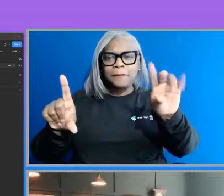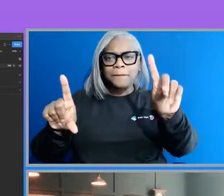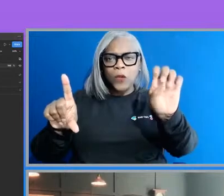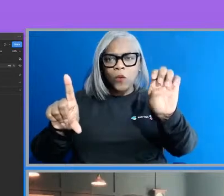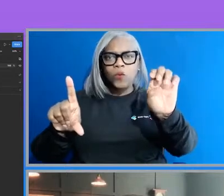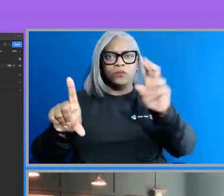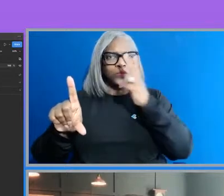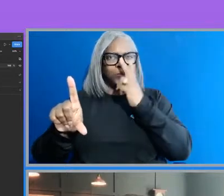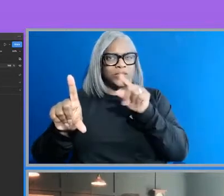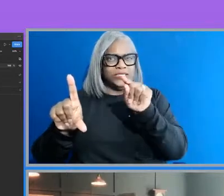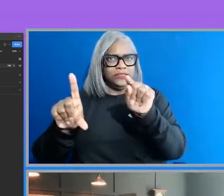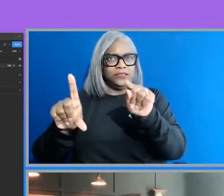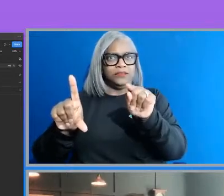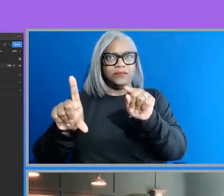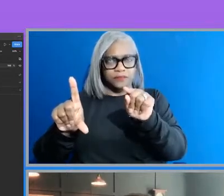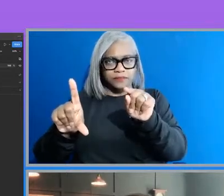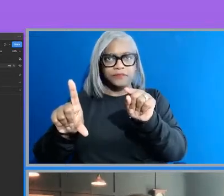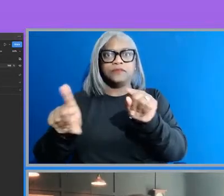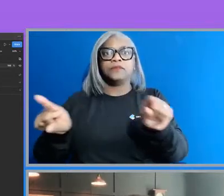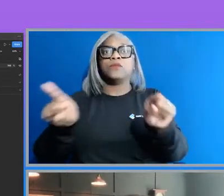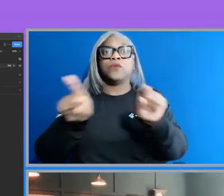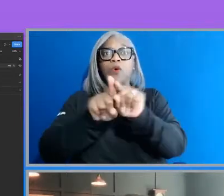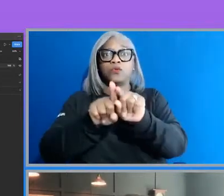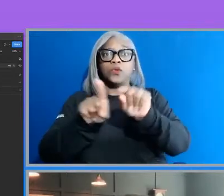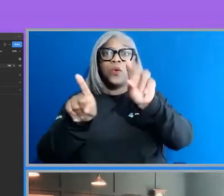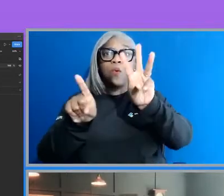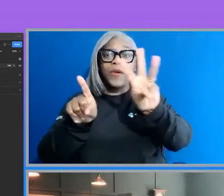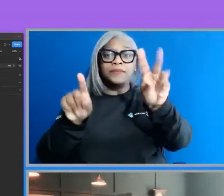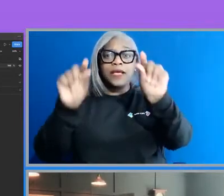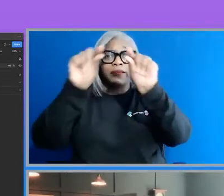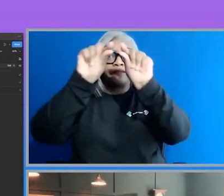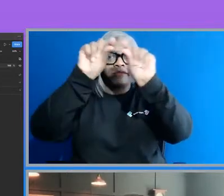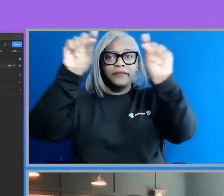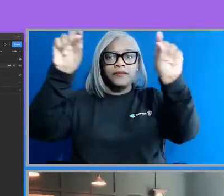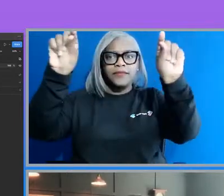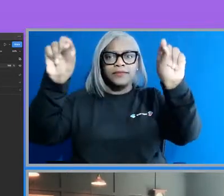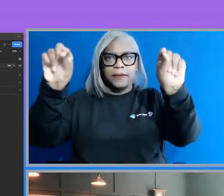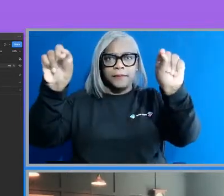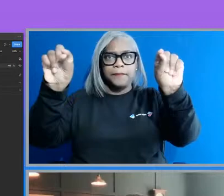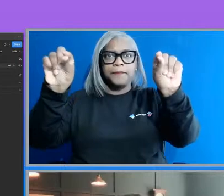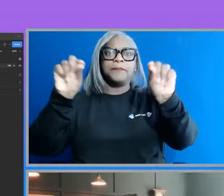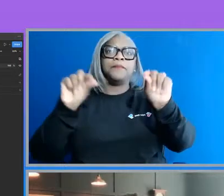across the top a top bar with a logo menu, items of home about